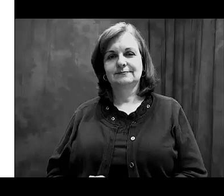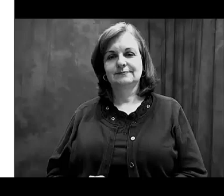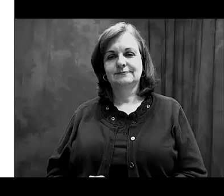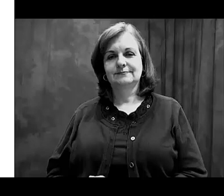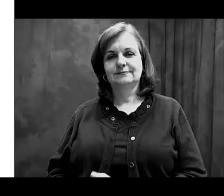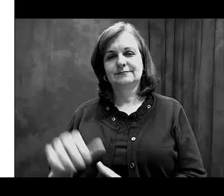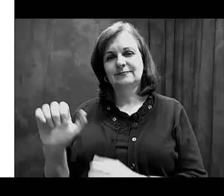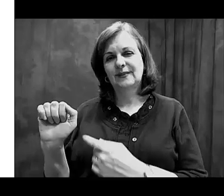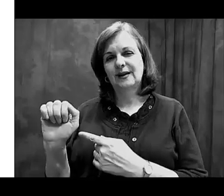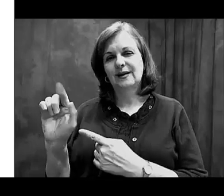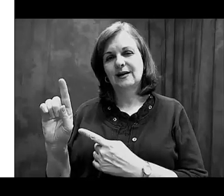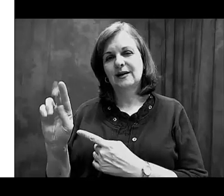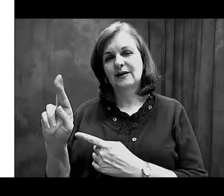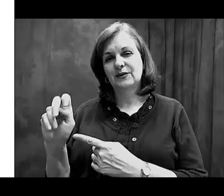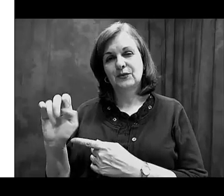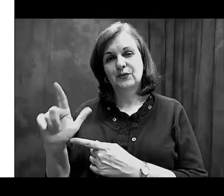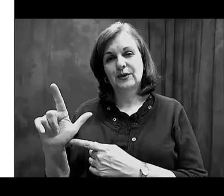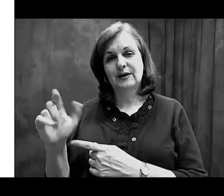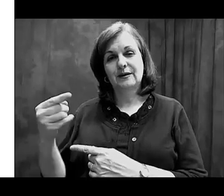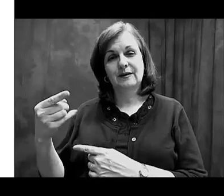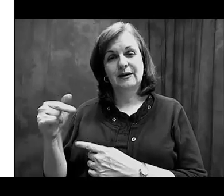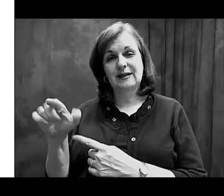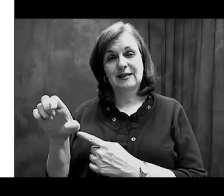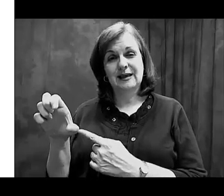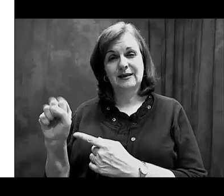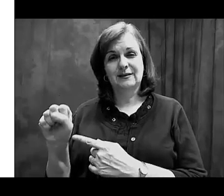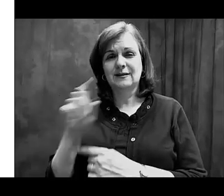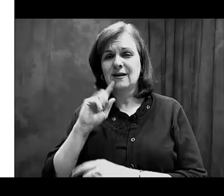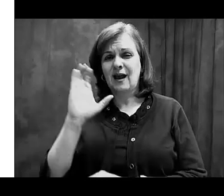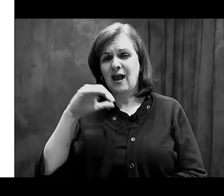Adrenal glands are odd!